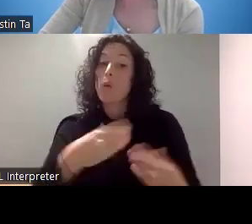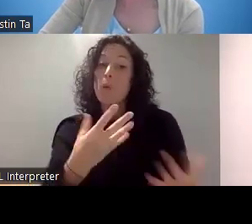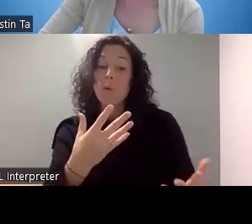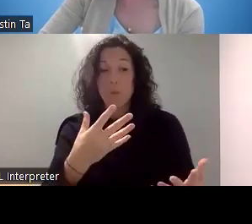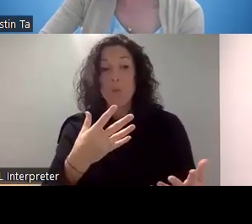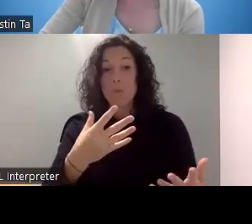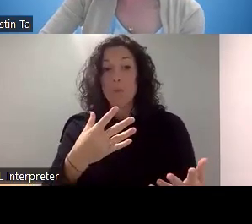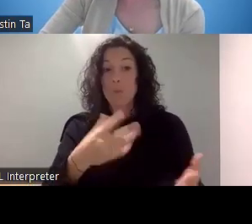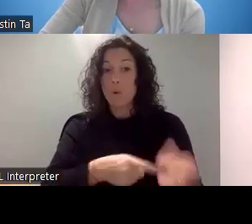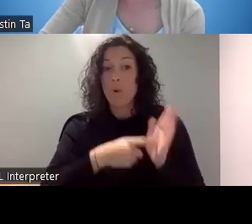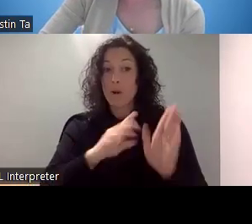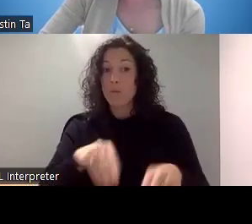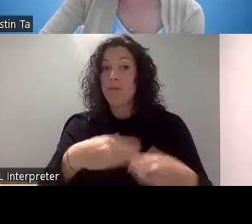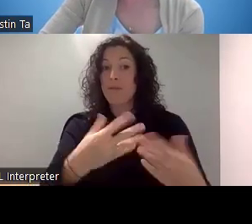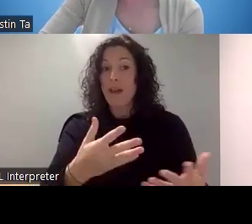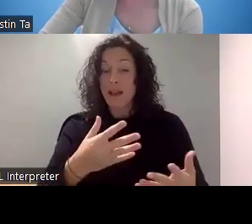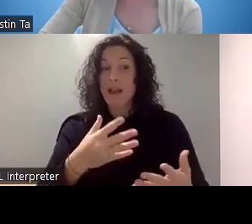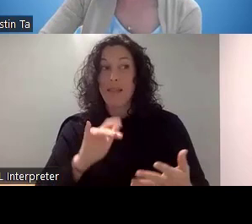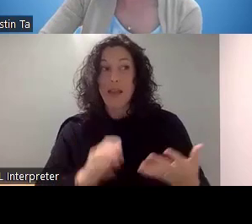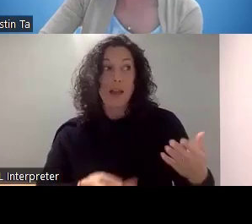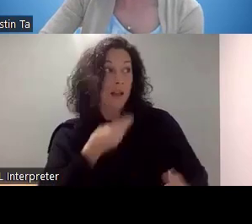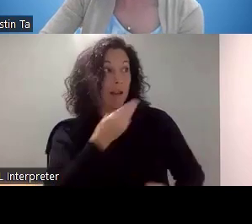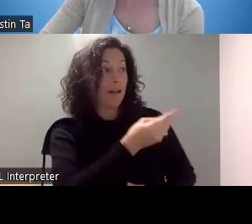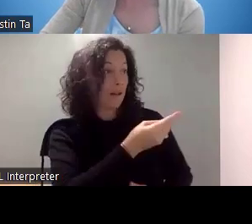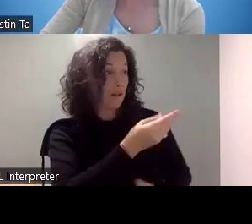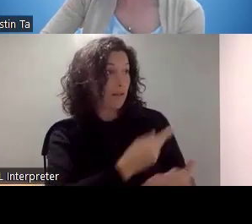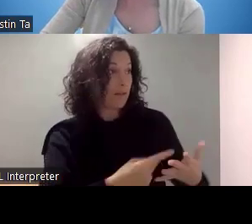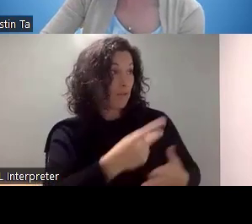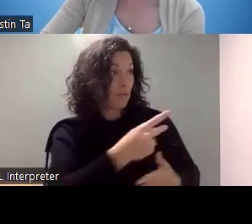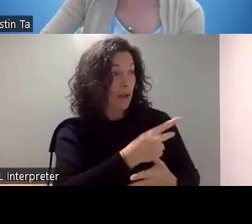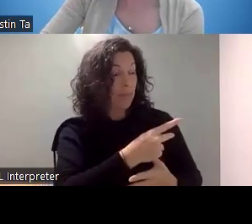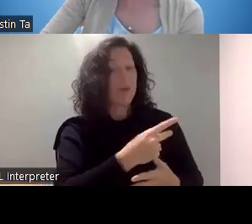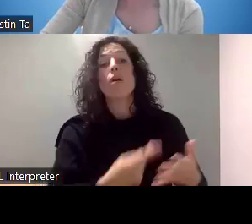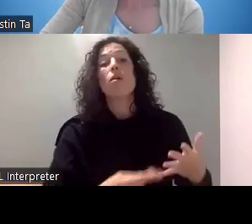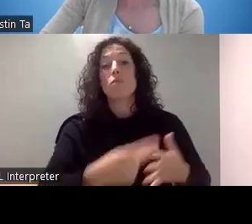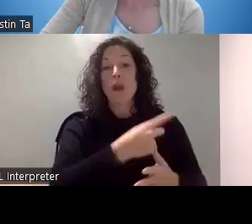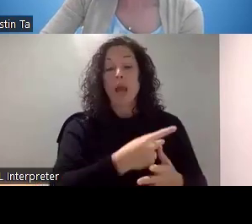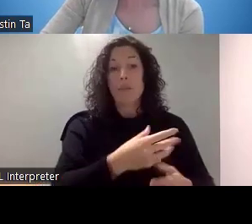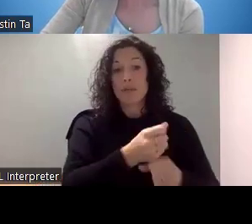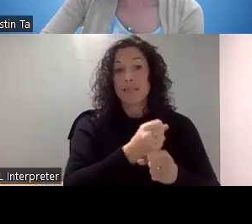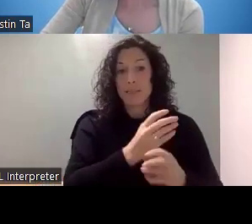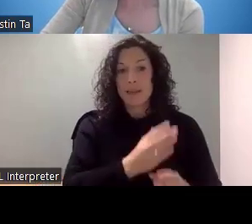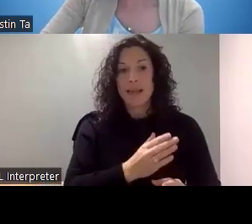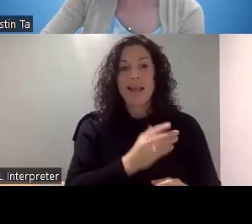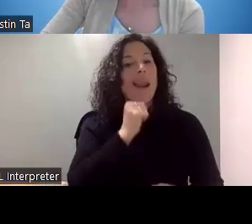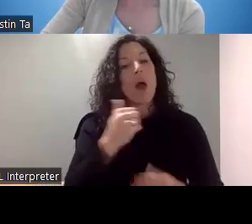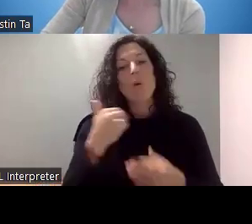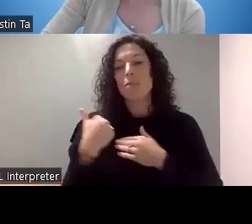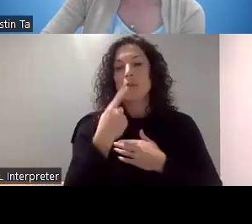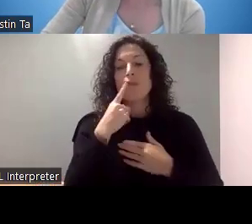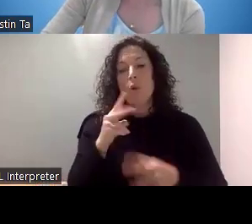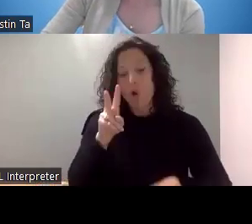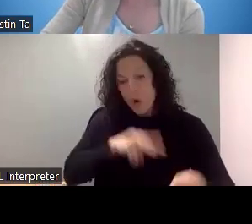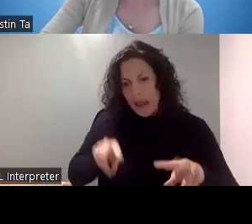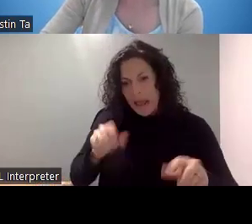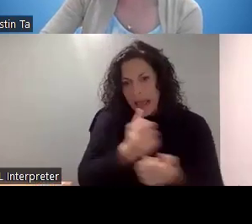to their prime recipient for review. The prime recipient, however, is not responsible for looking at every single audit